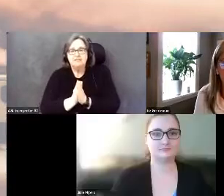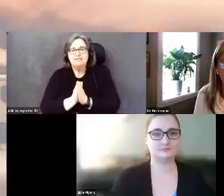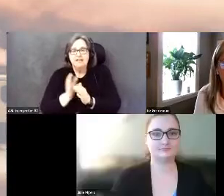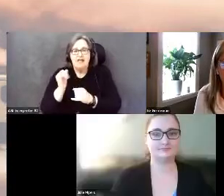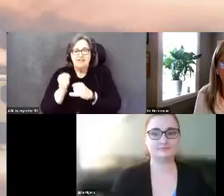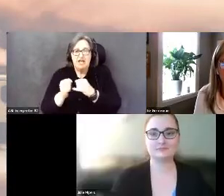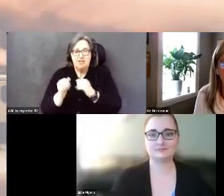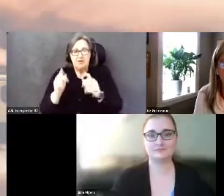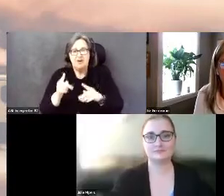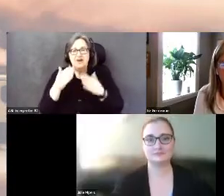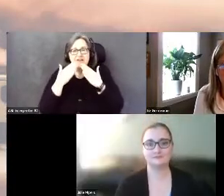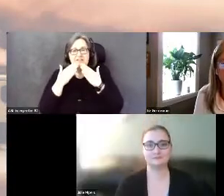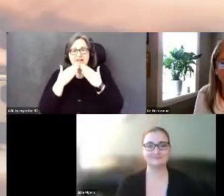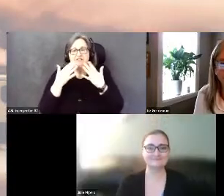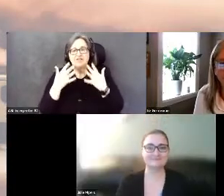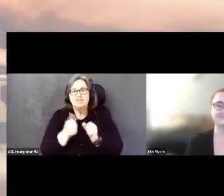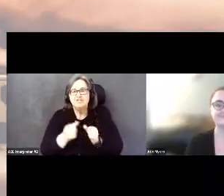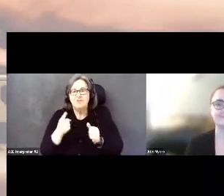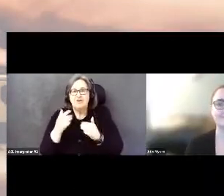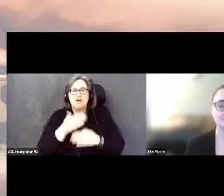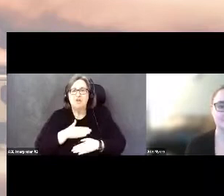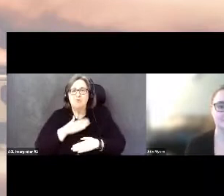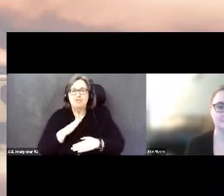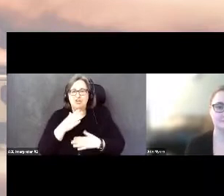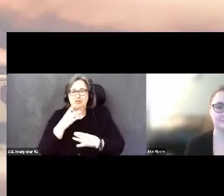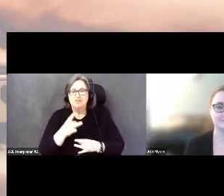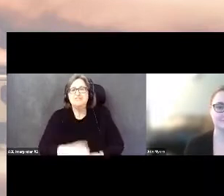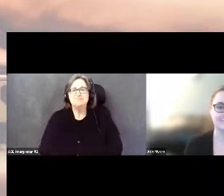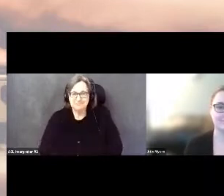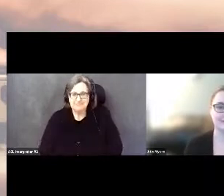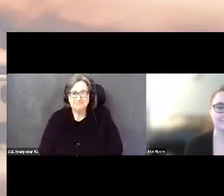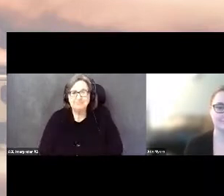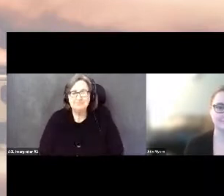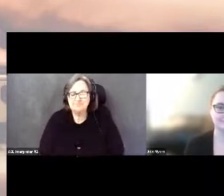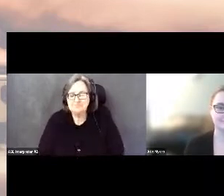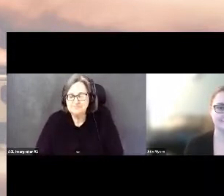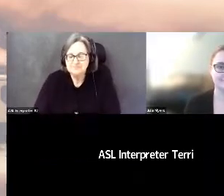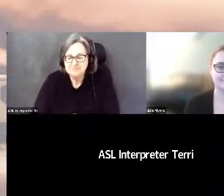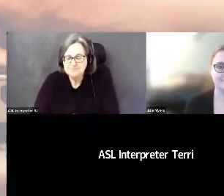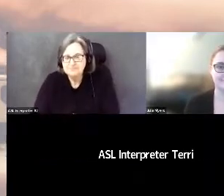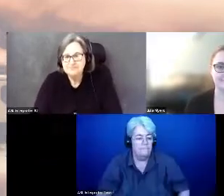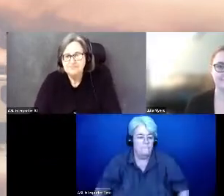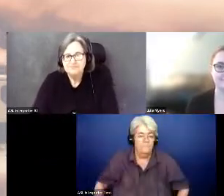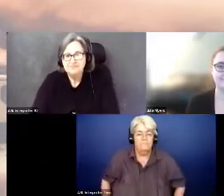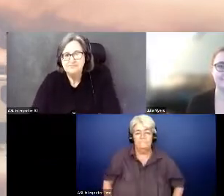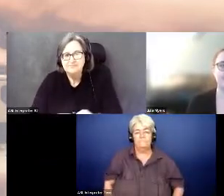Thank you very much, everyone. I appreciate your interest.